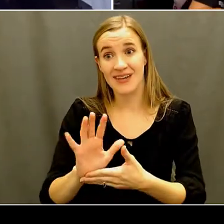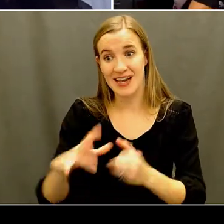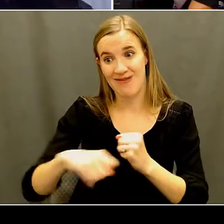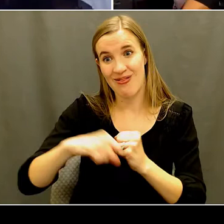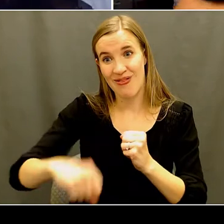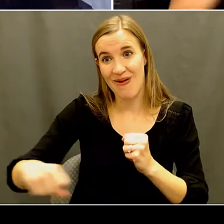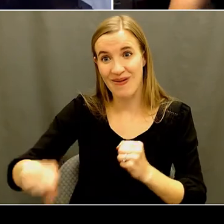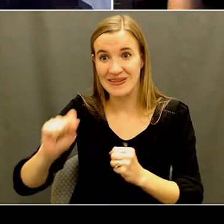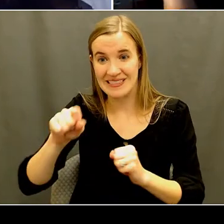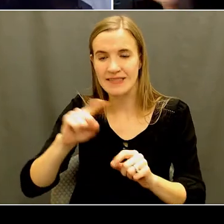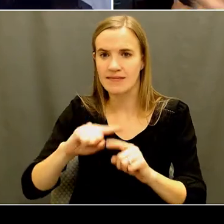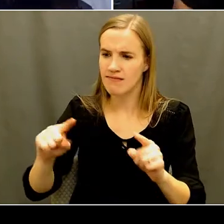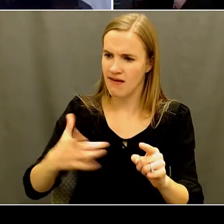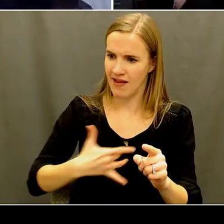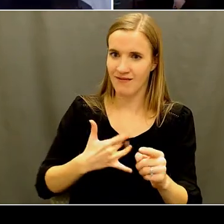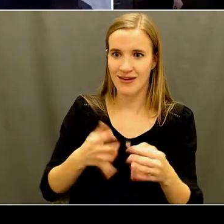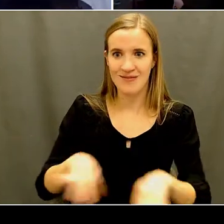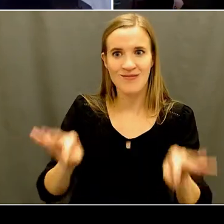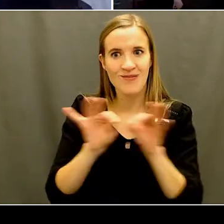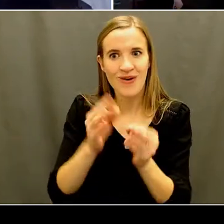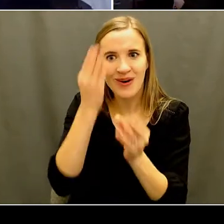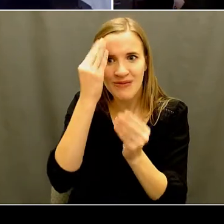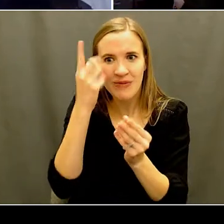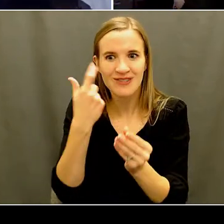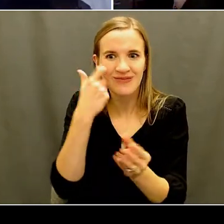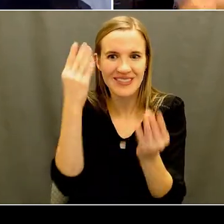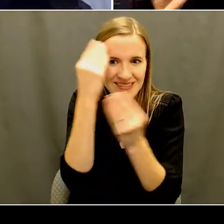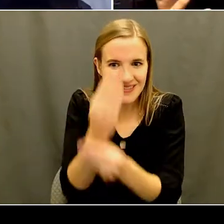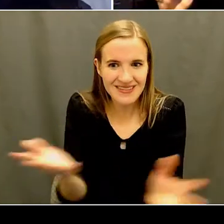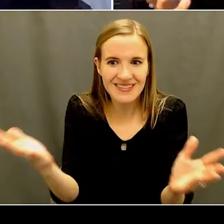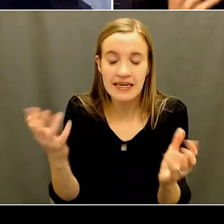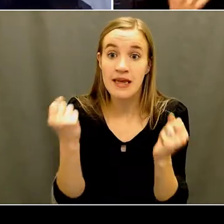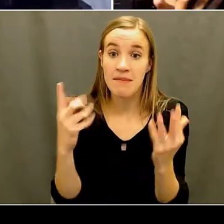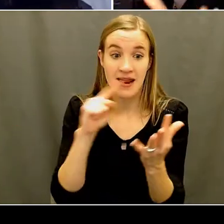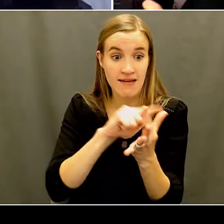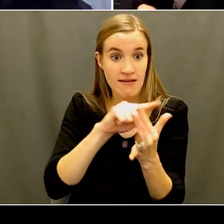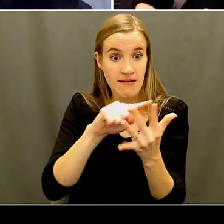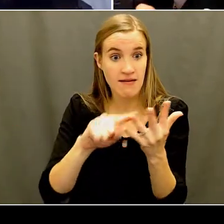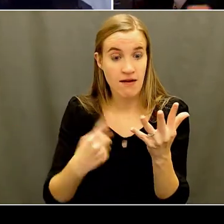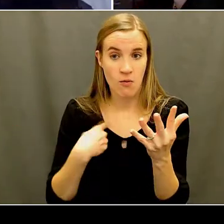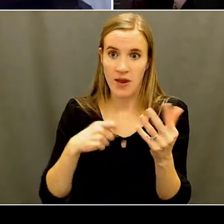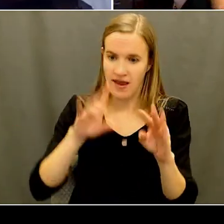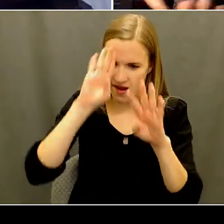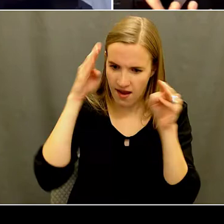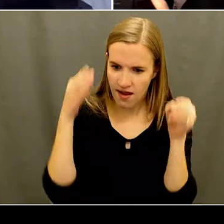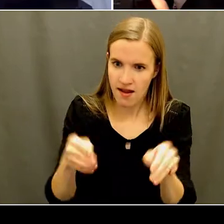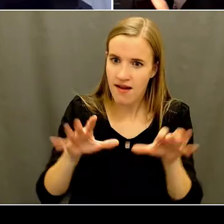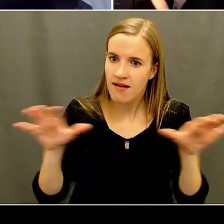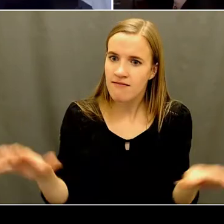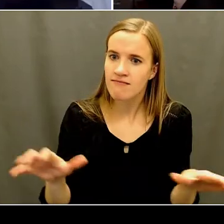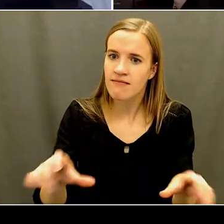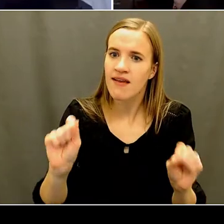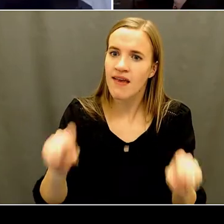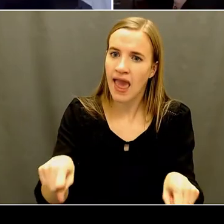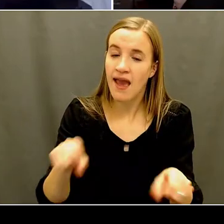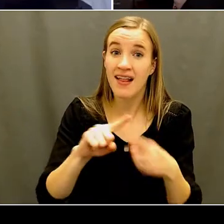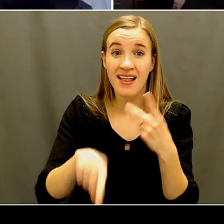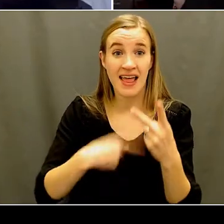I go to school and also reaching out to my folks in Idaho and making sure they are being supported in whatever way, whether that's promoting voting if